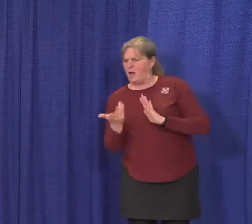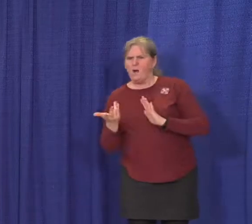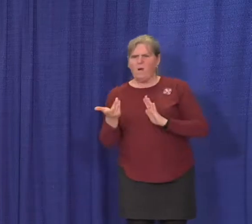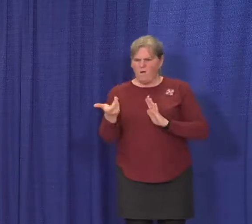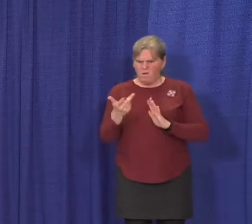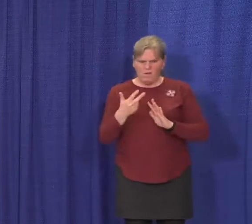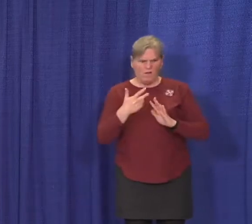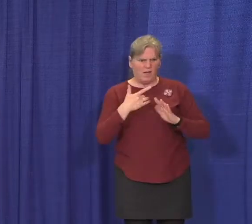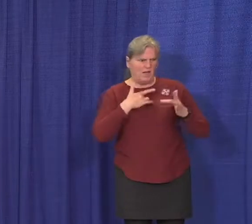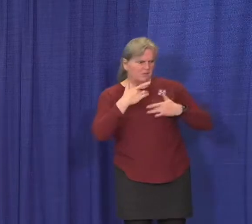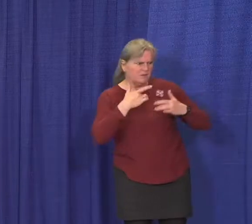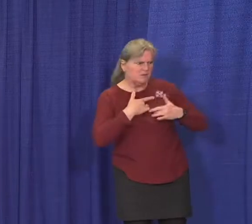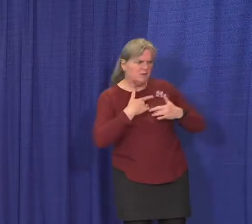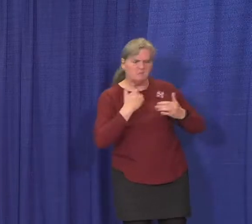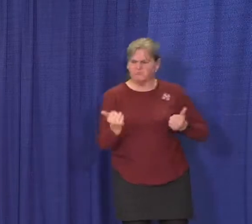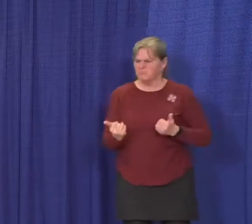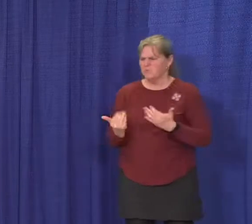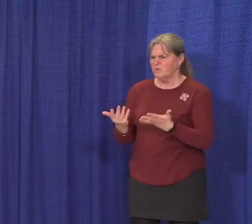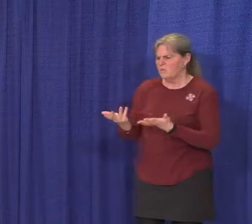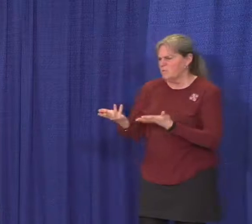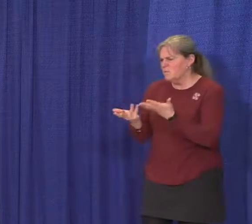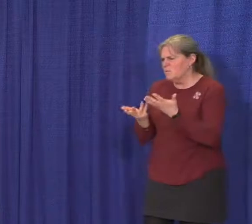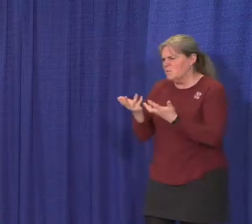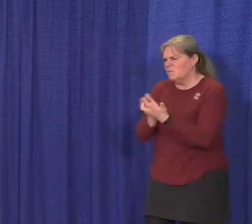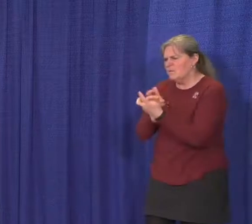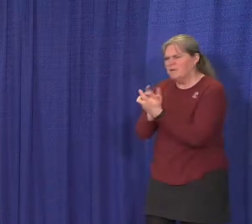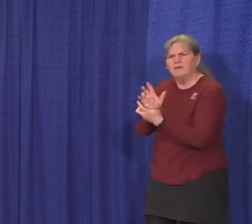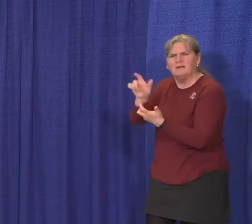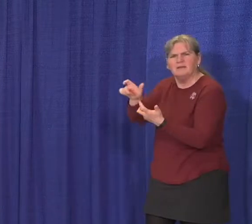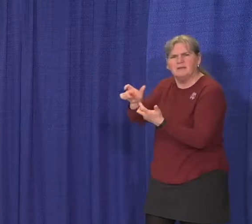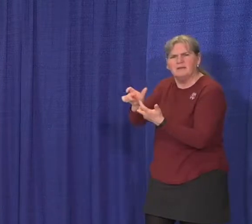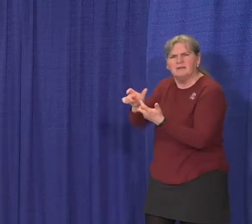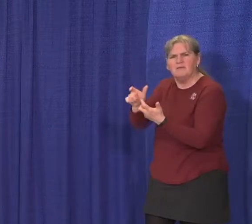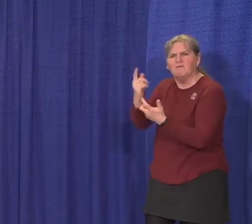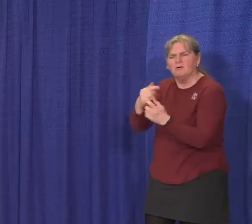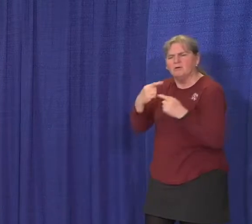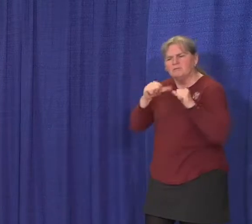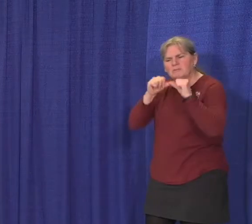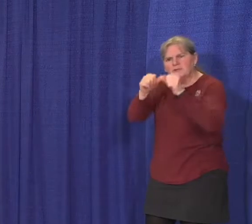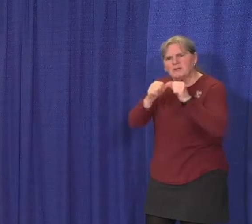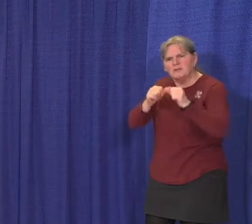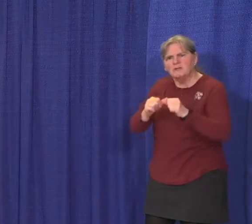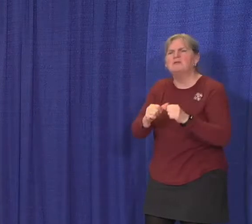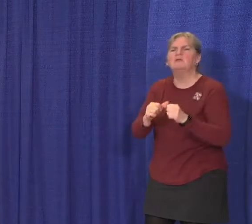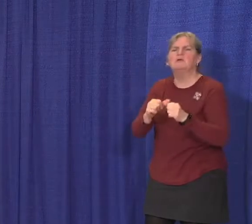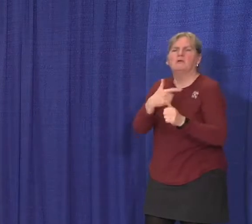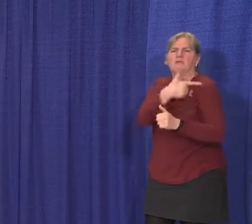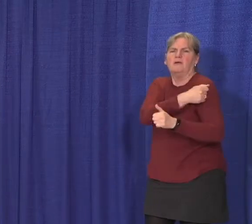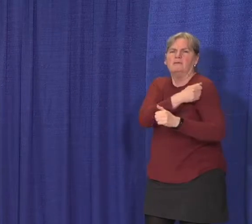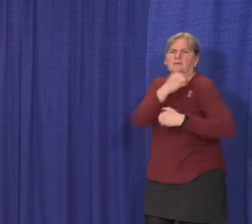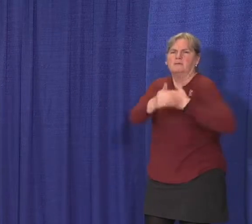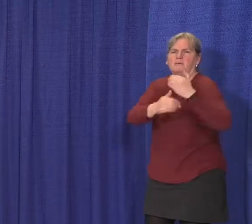find out how to best address their concerns and continue our vaccination efforts.